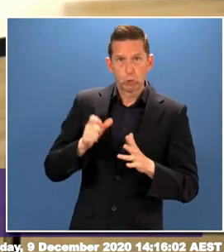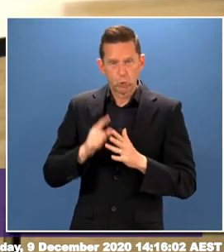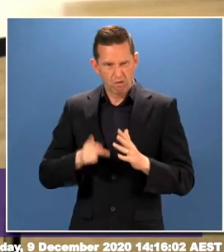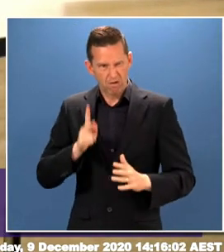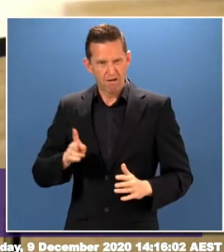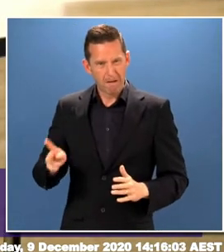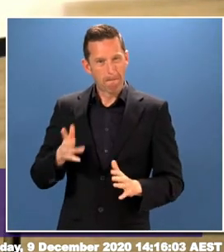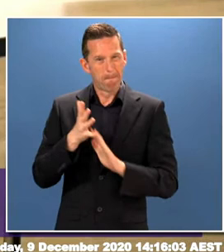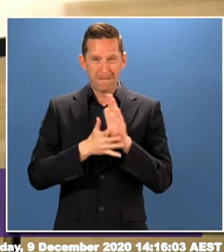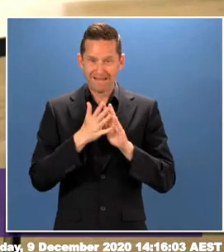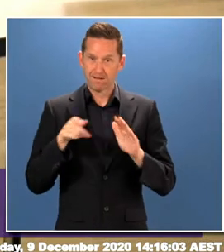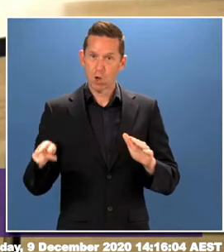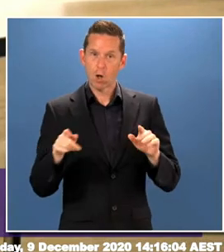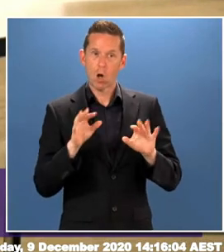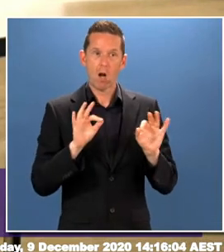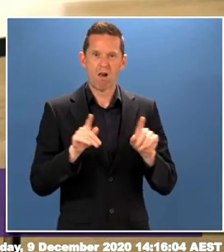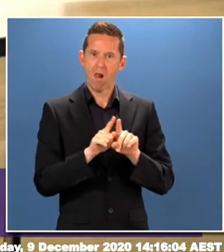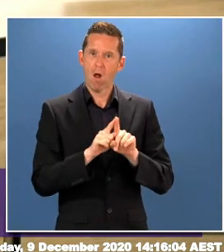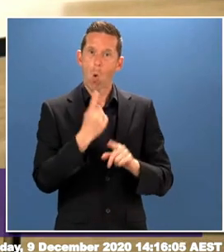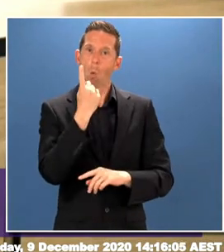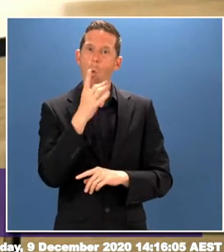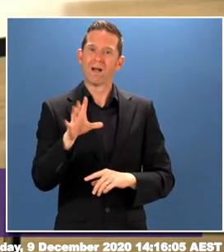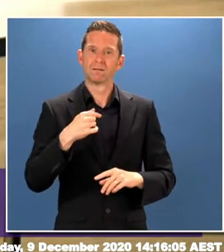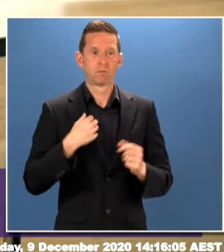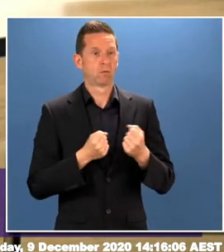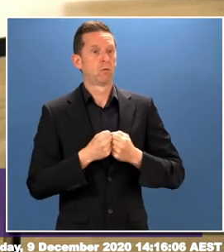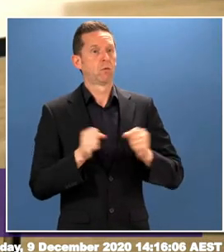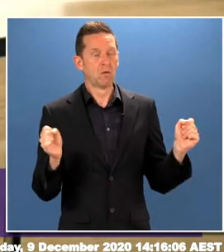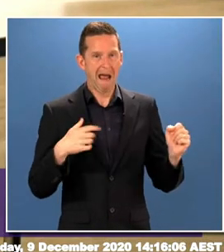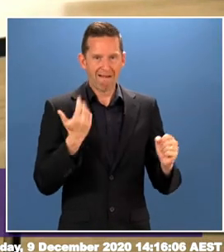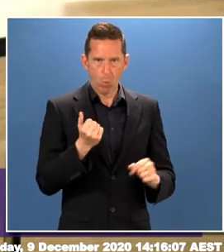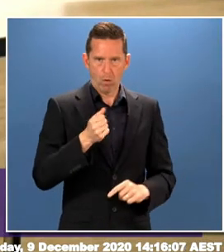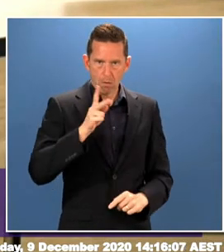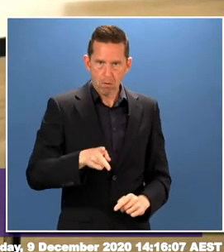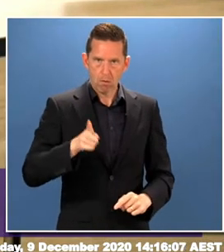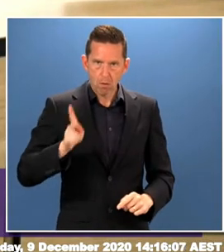it's not just once that someone comes out in the workforce, for example, but if there's